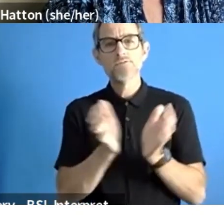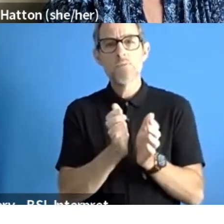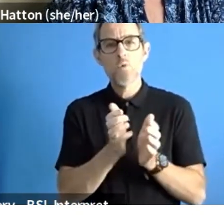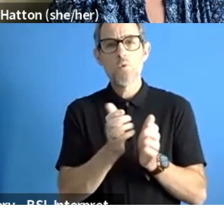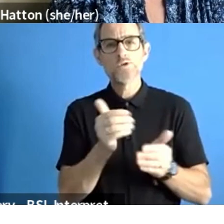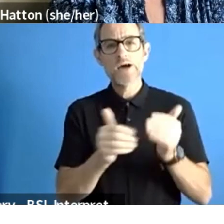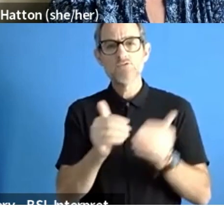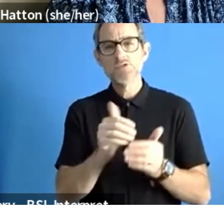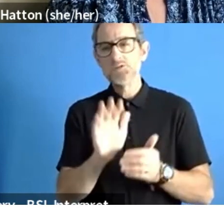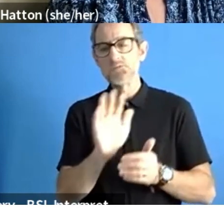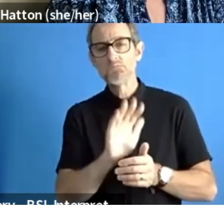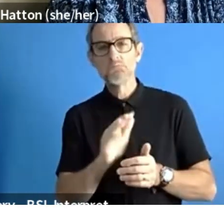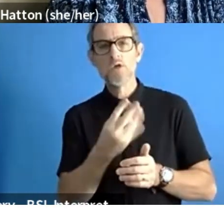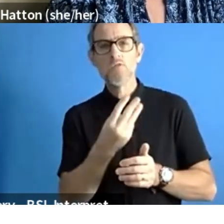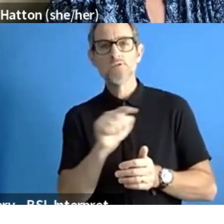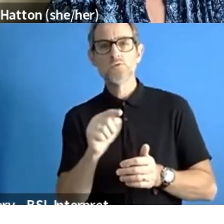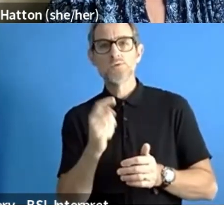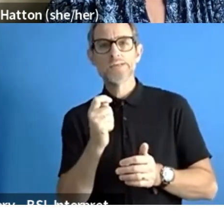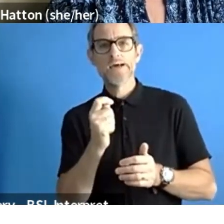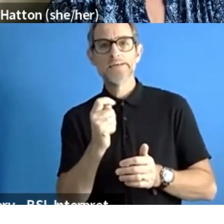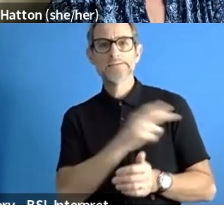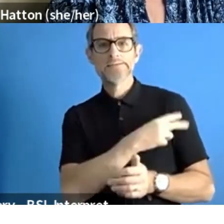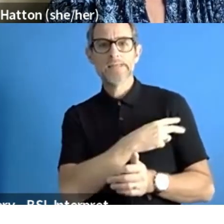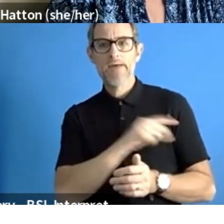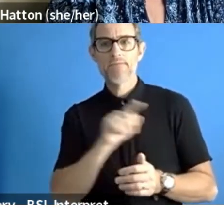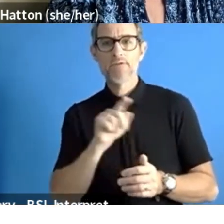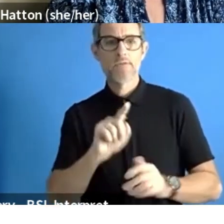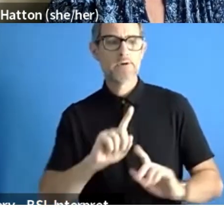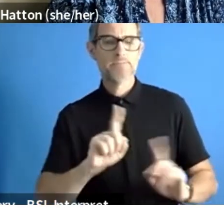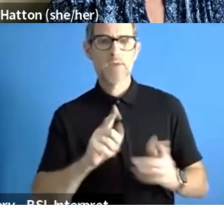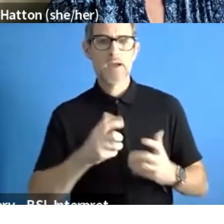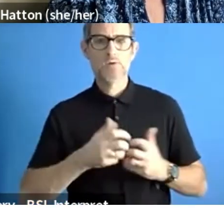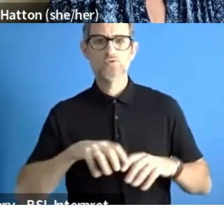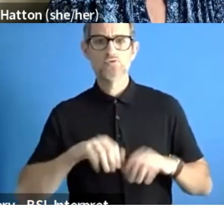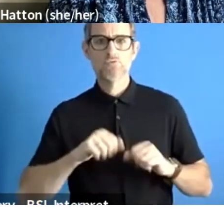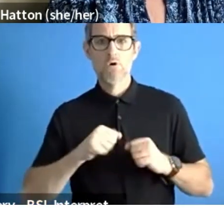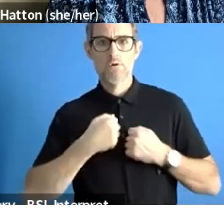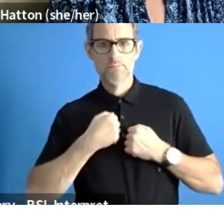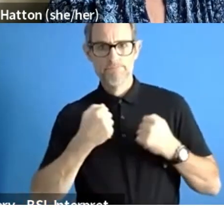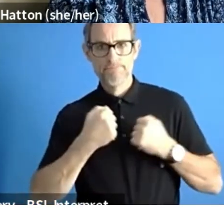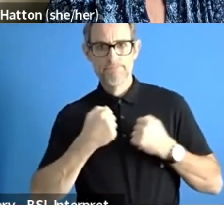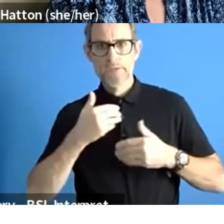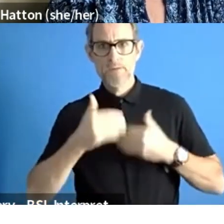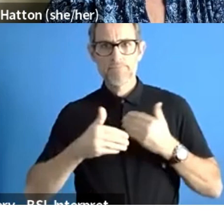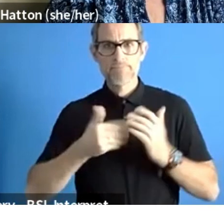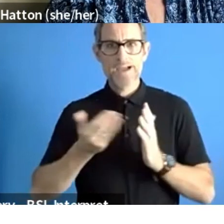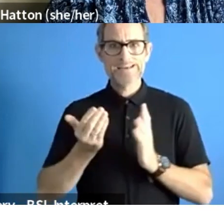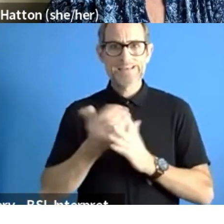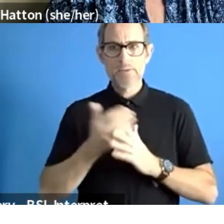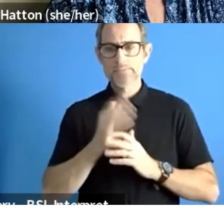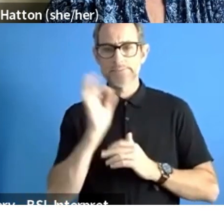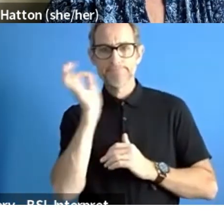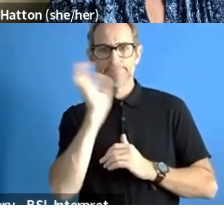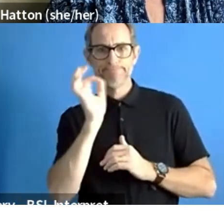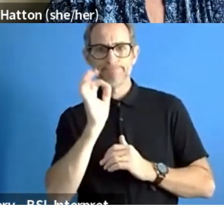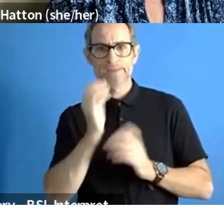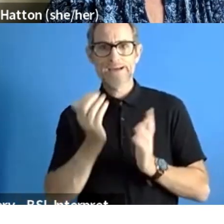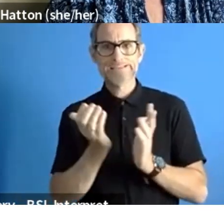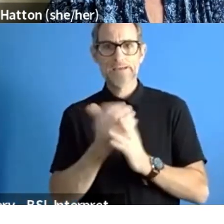ten staff who don't know where to start on their accessibility injuryny, have journey, have much awareness of it and don't have the budget to under take